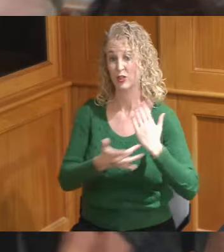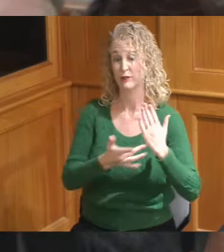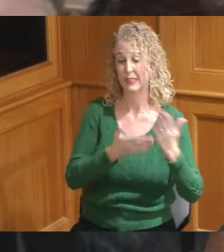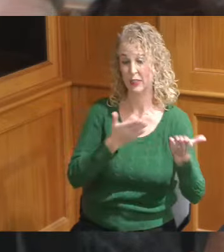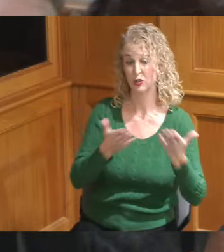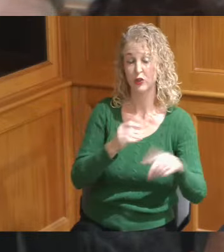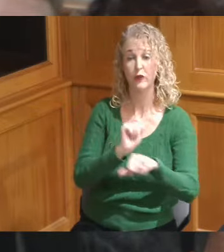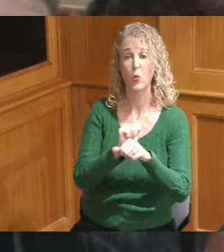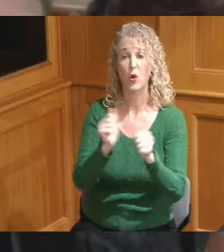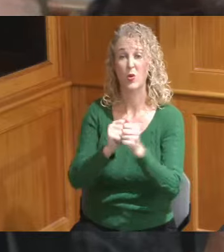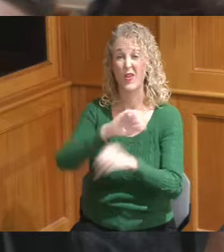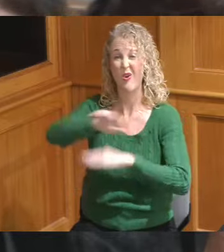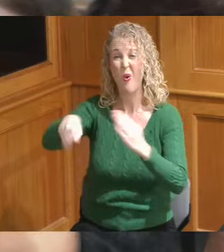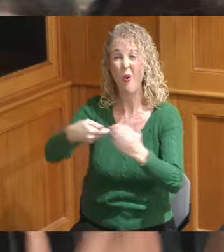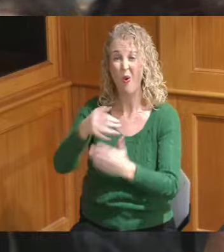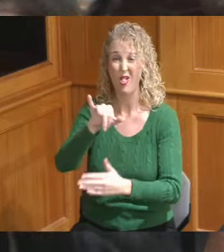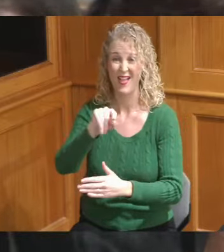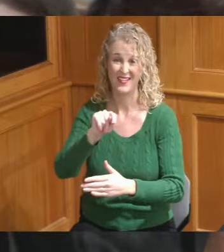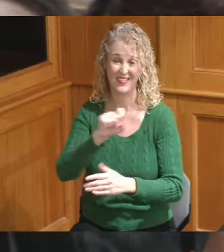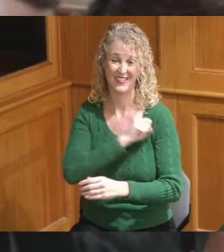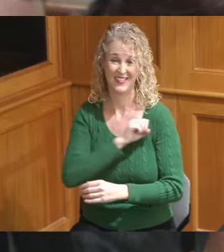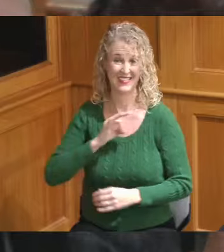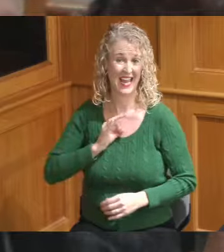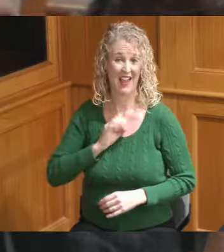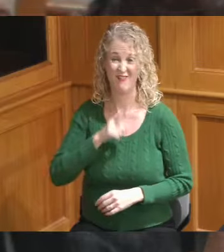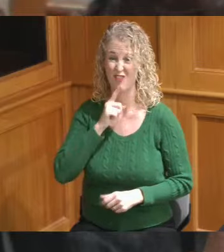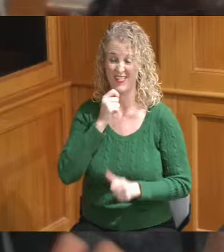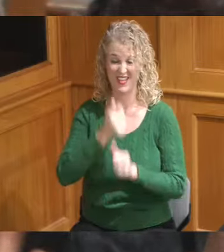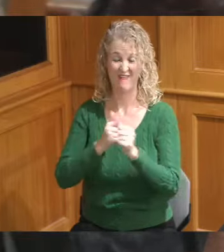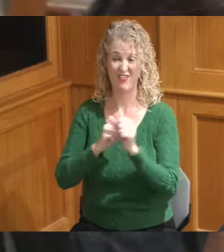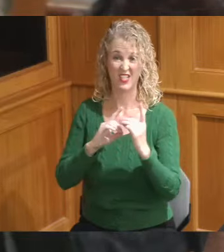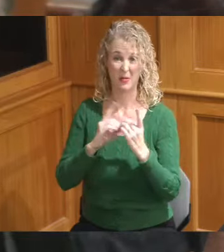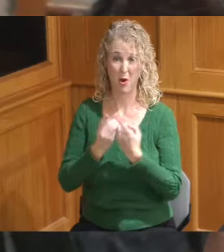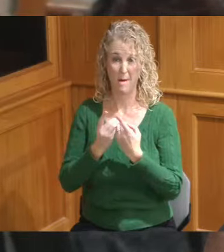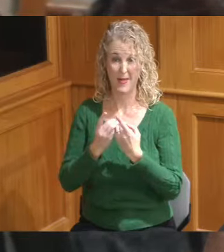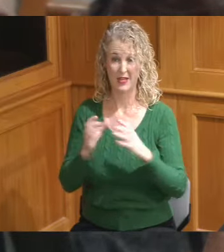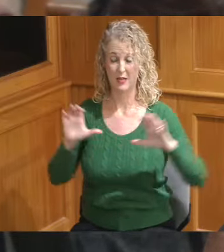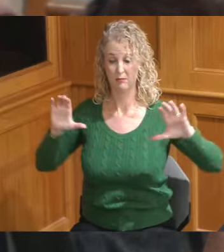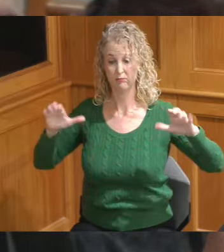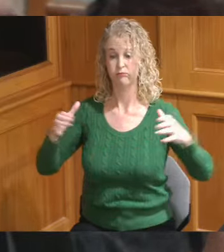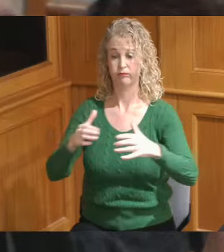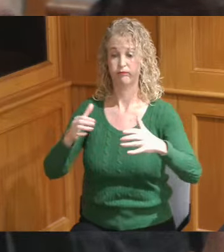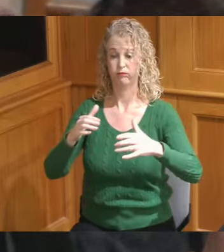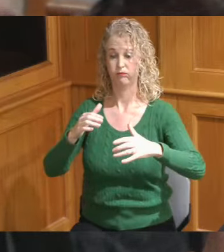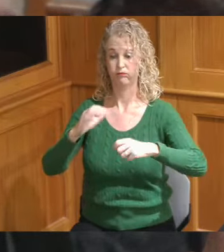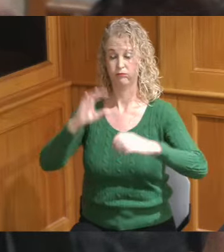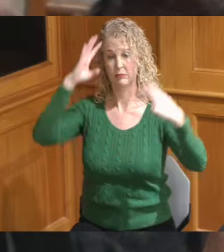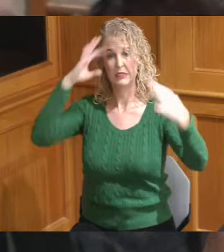the IT staff across every department in the county to come up with a plan that's based on national